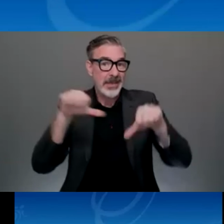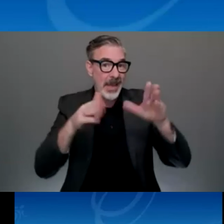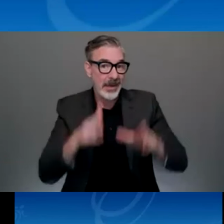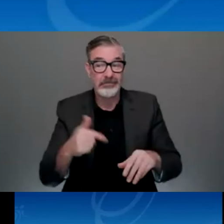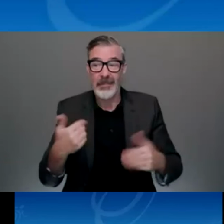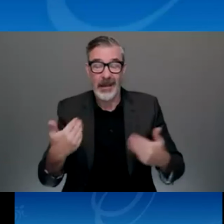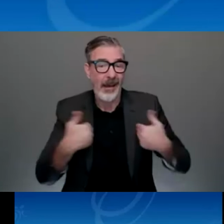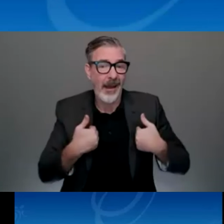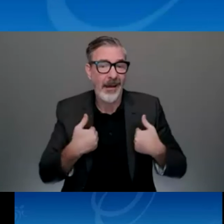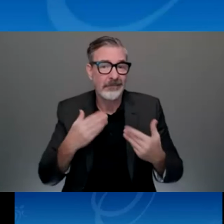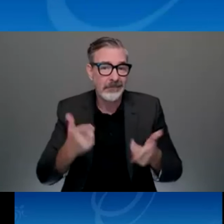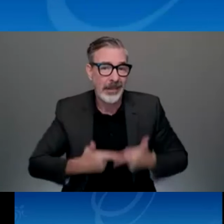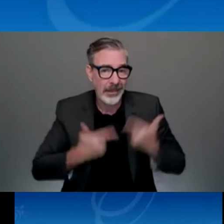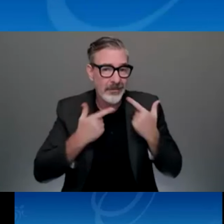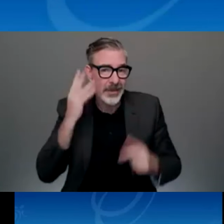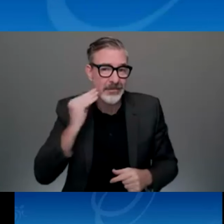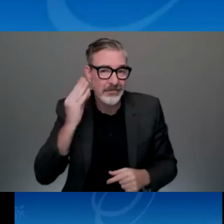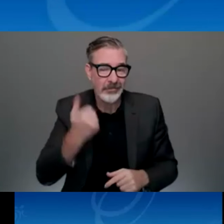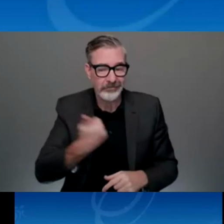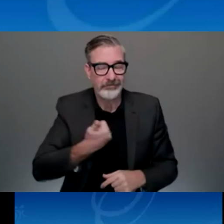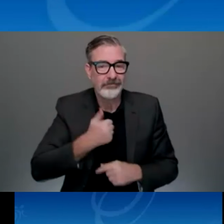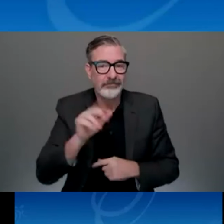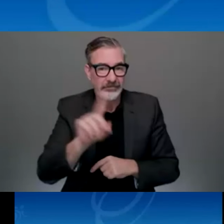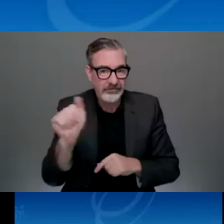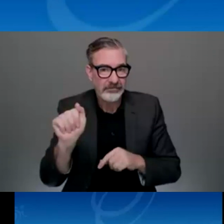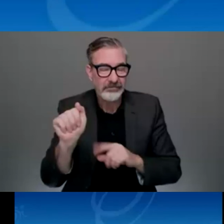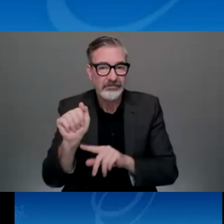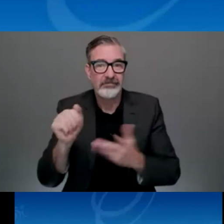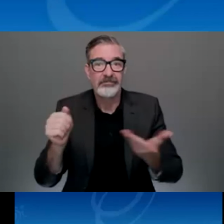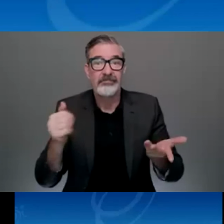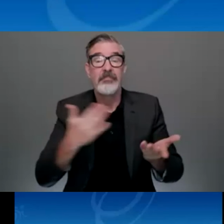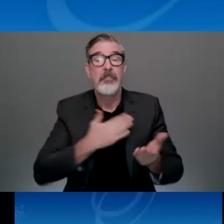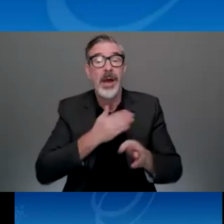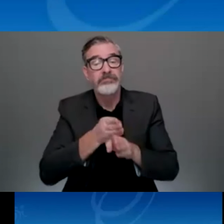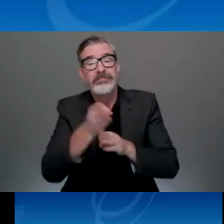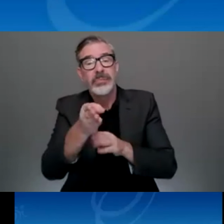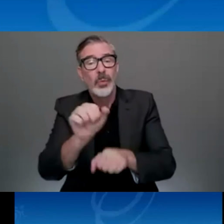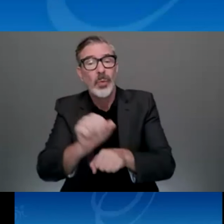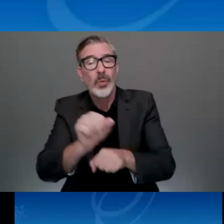I am a, I am in my career, a, researcher, a scientist,